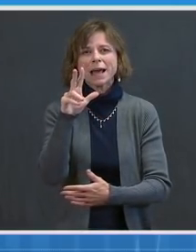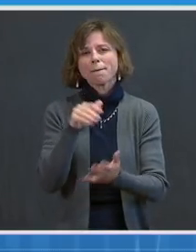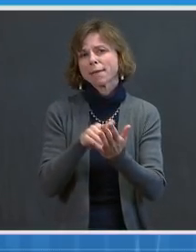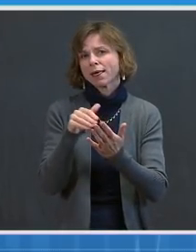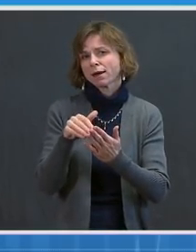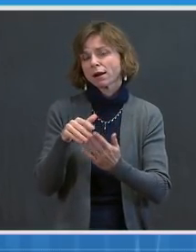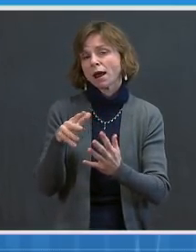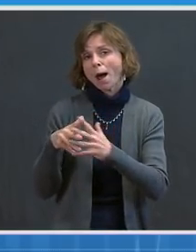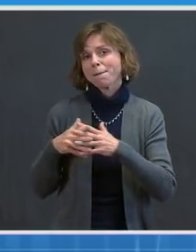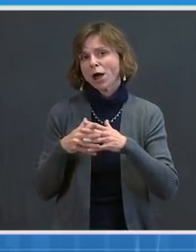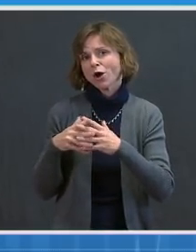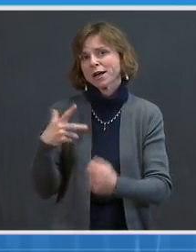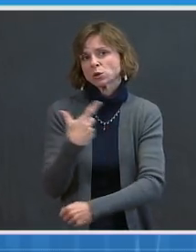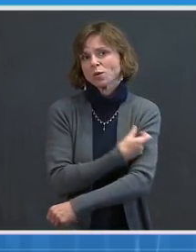a pace seen nowhere else in the world.